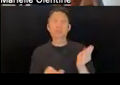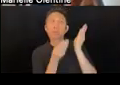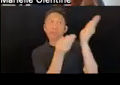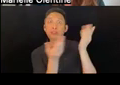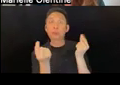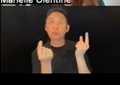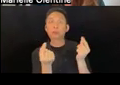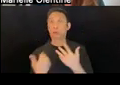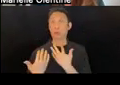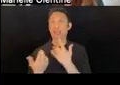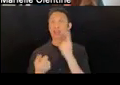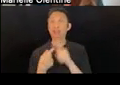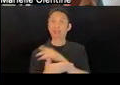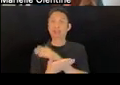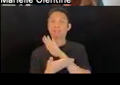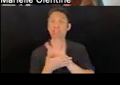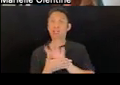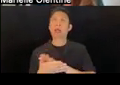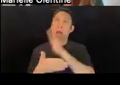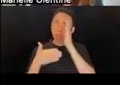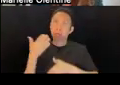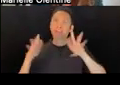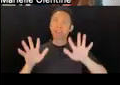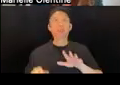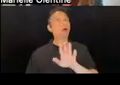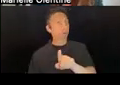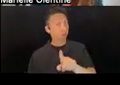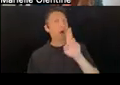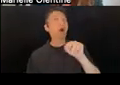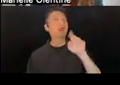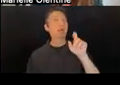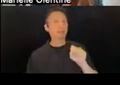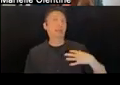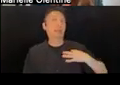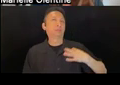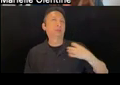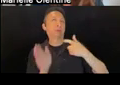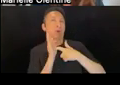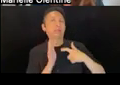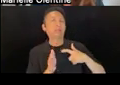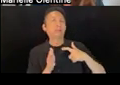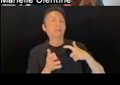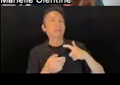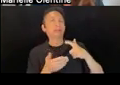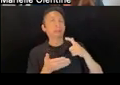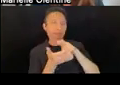about what is going to work for you with your priorities at your stage in your career right now?